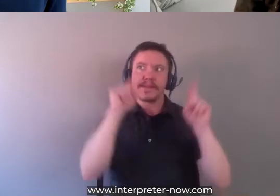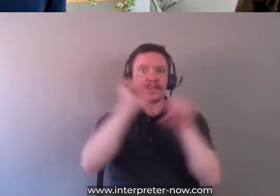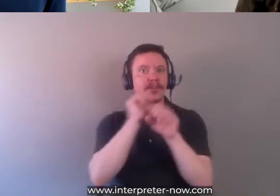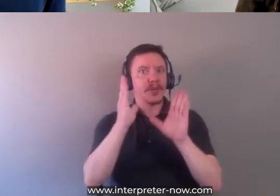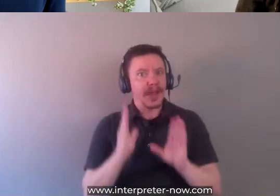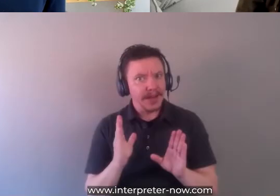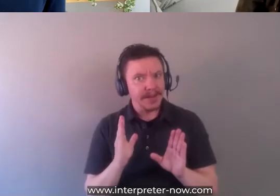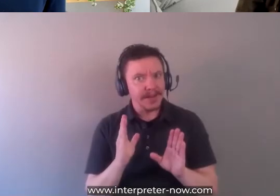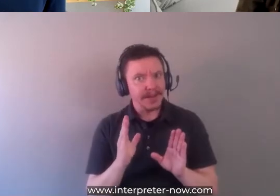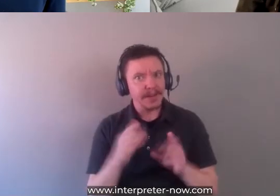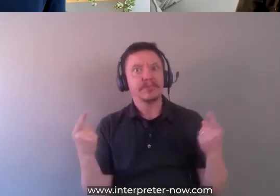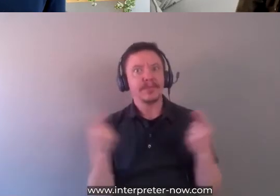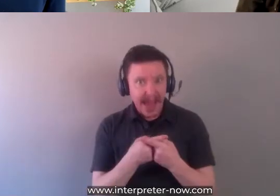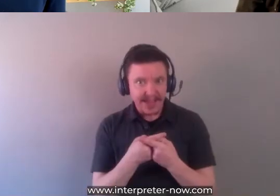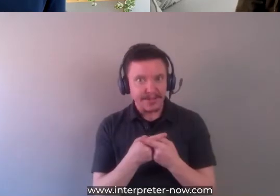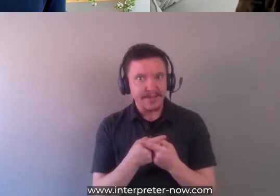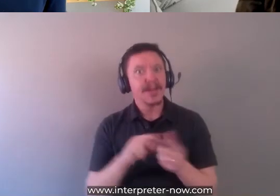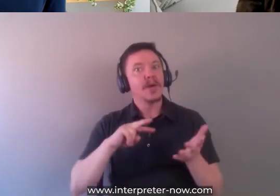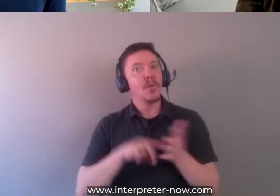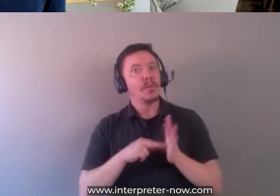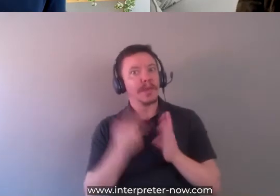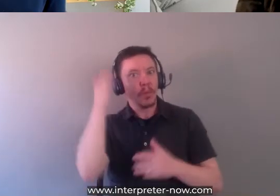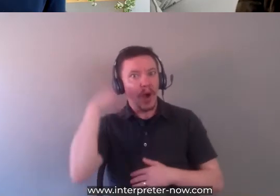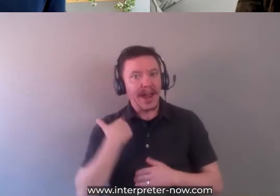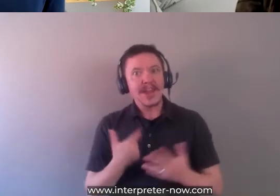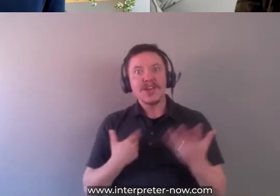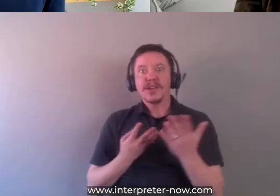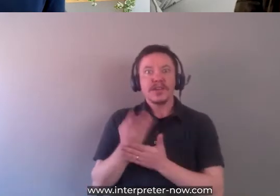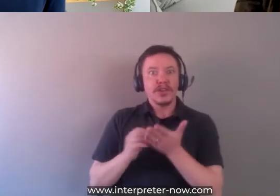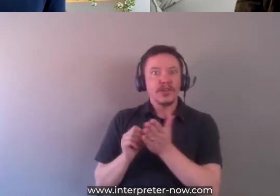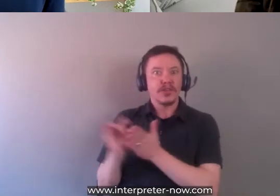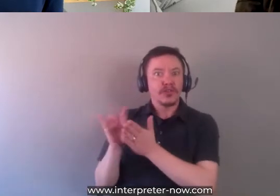probably going to be screening out people who come from caste-oppressed, minoritized